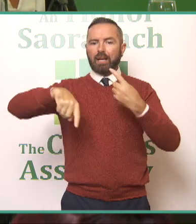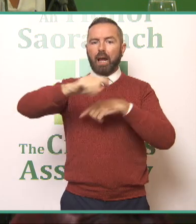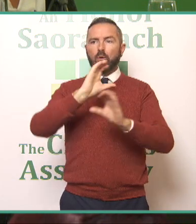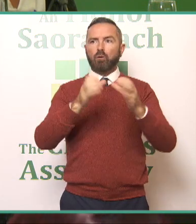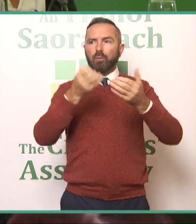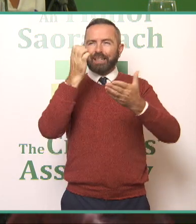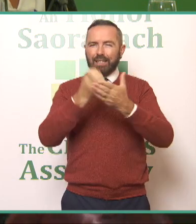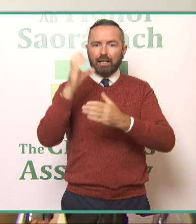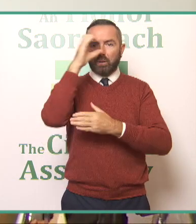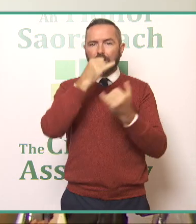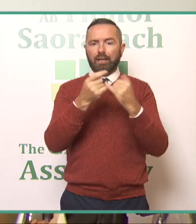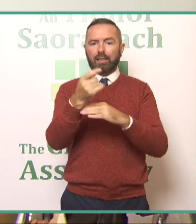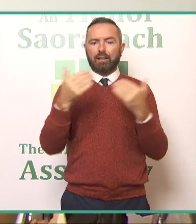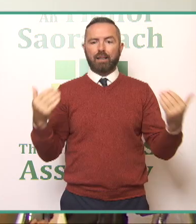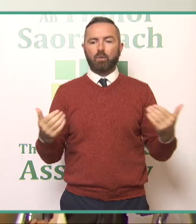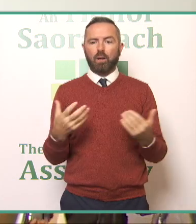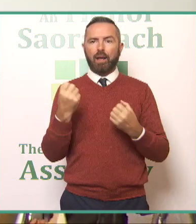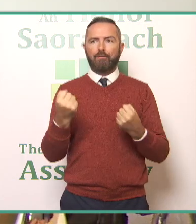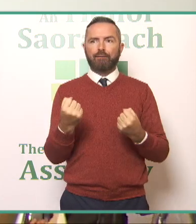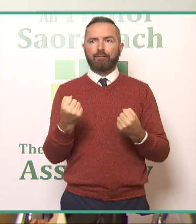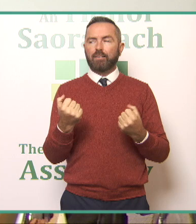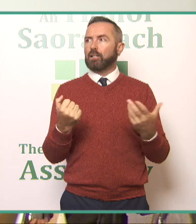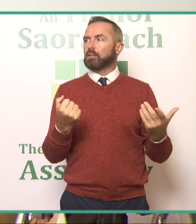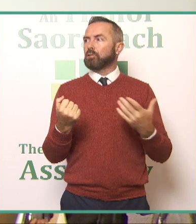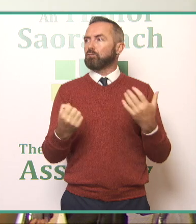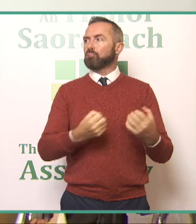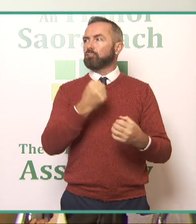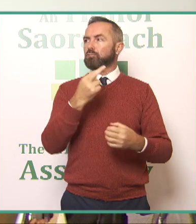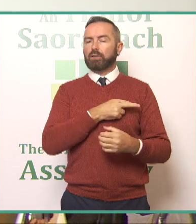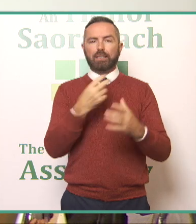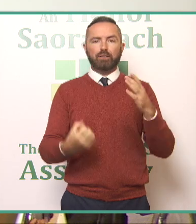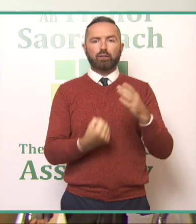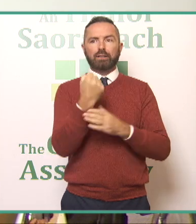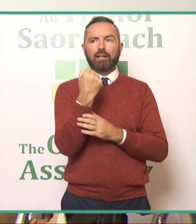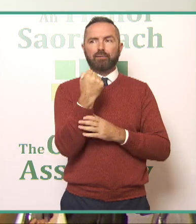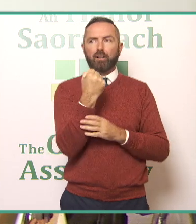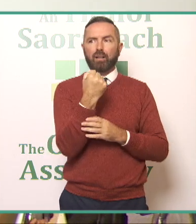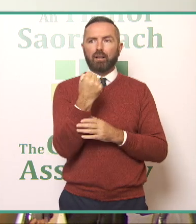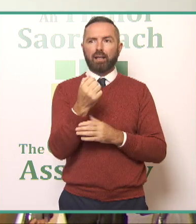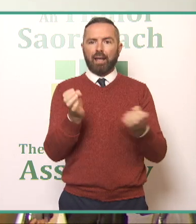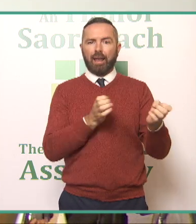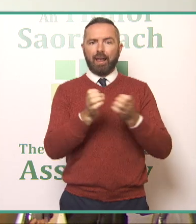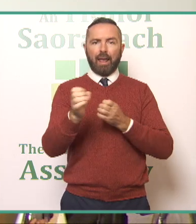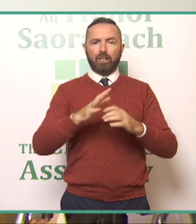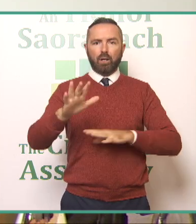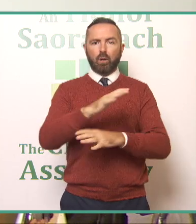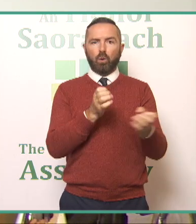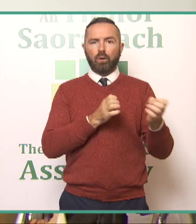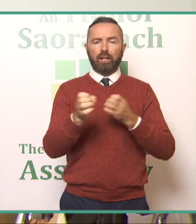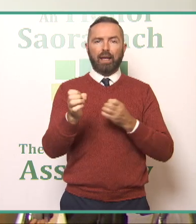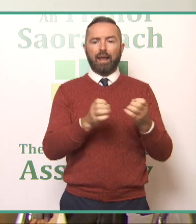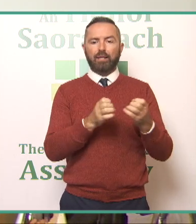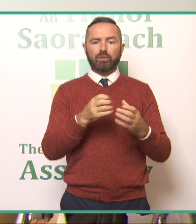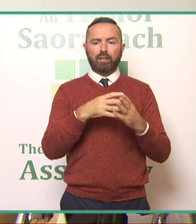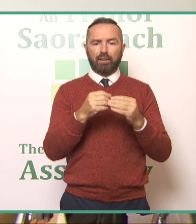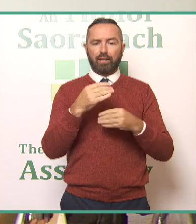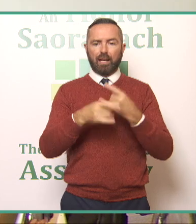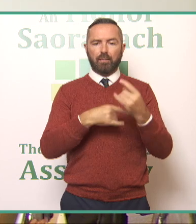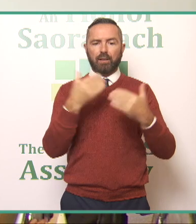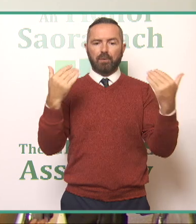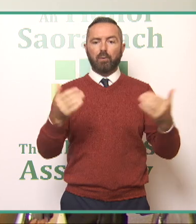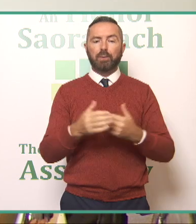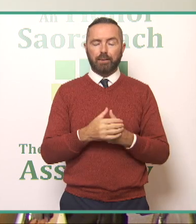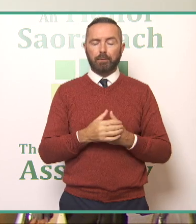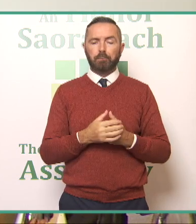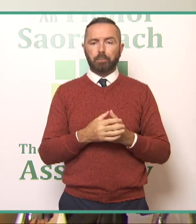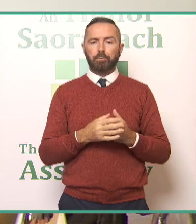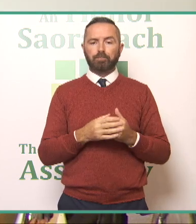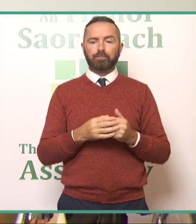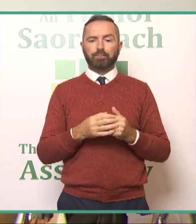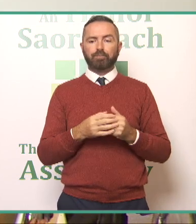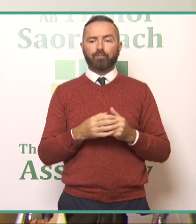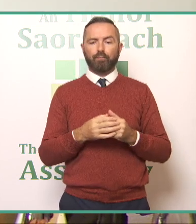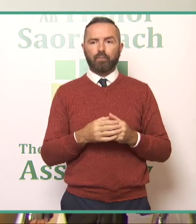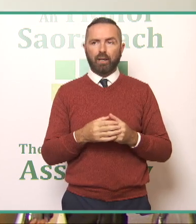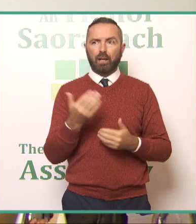looking at that we have a really uh successful um energy local energy uh um uh um Enterprise that